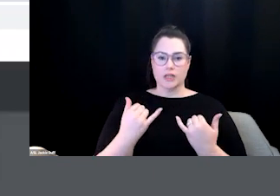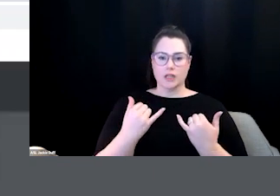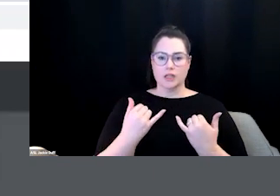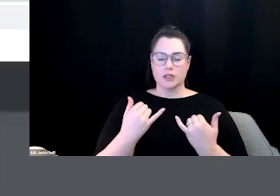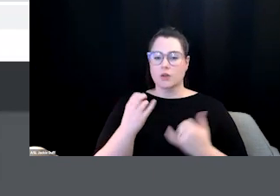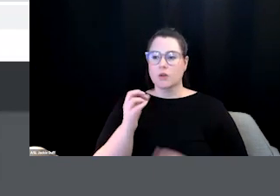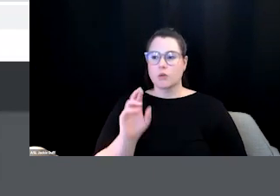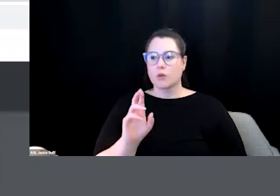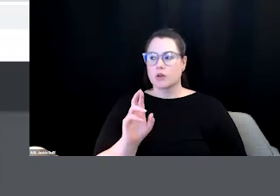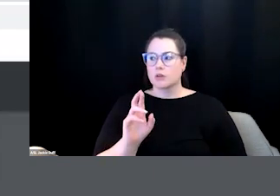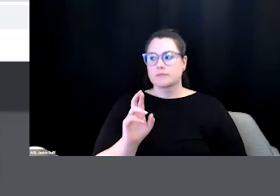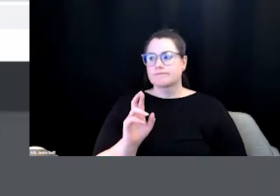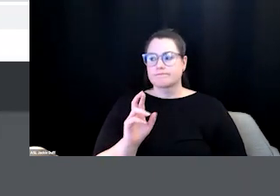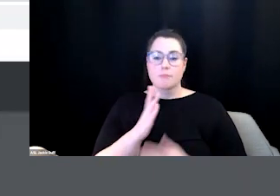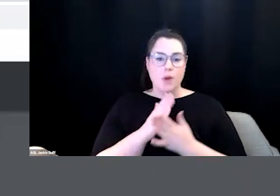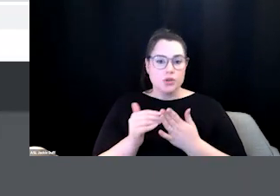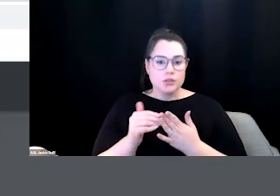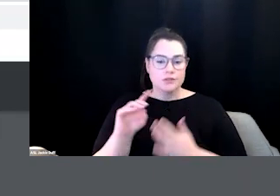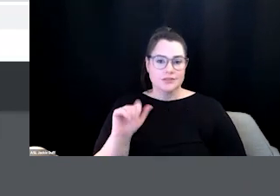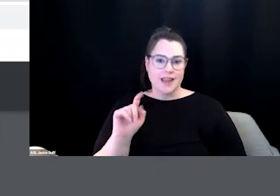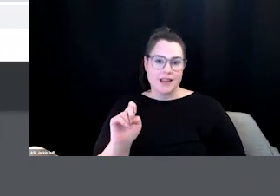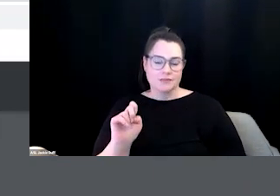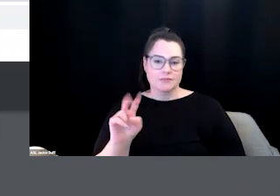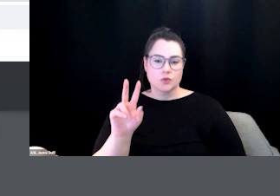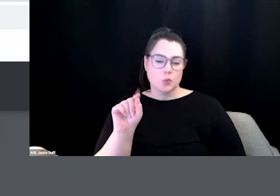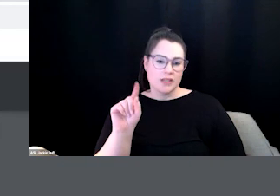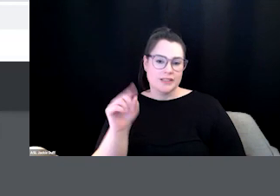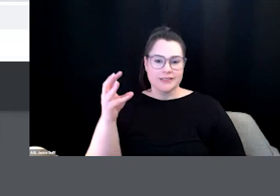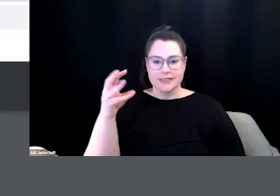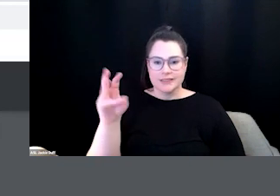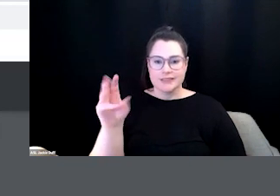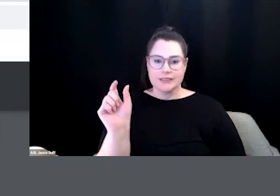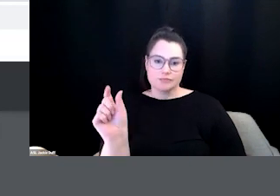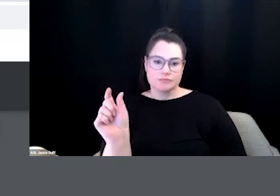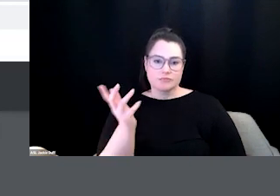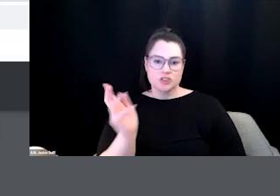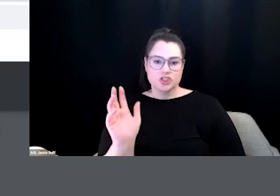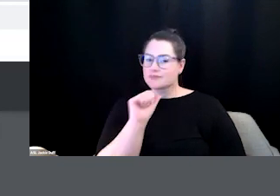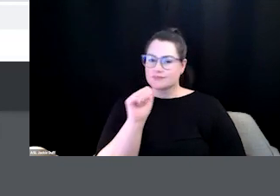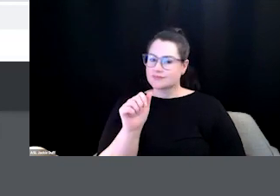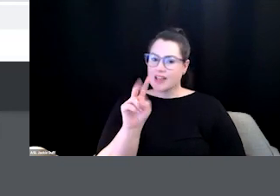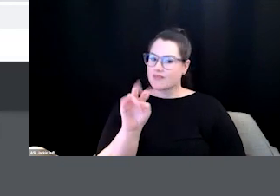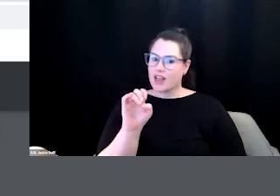So sometimes I'm seeing a year like 2016. That is not a valid date. We're expecting a month, day, and year.